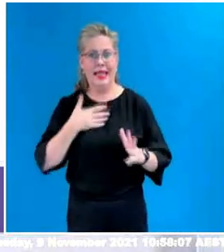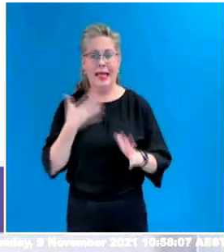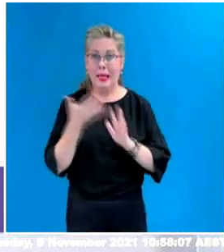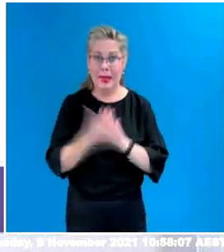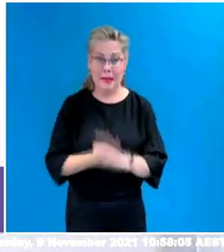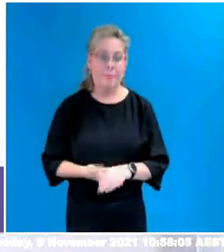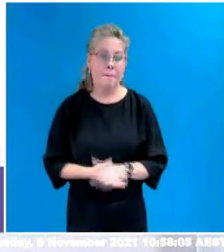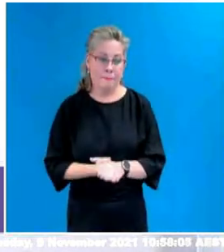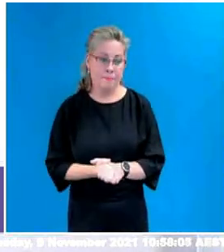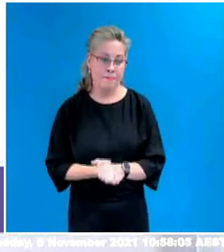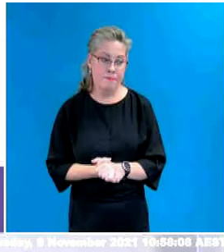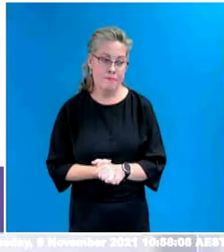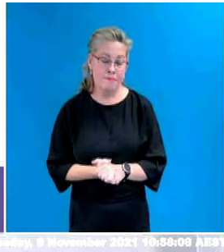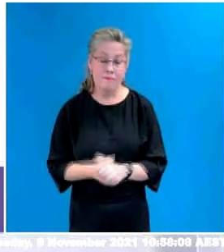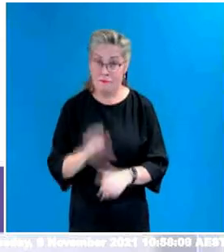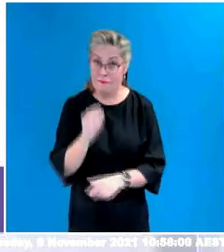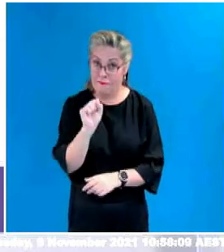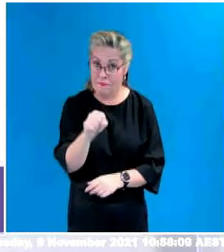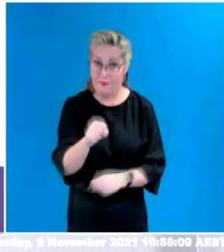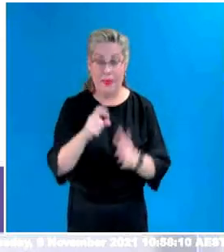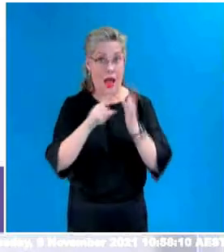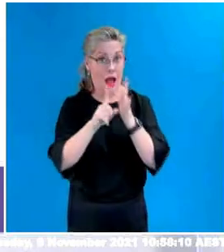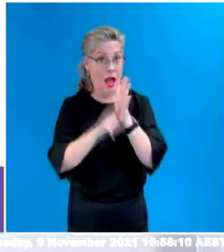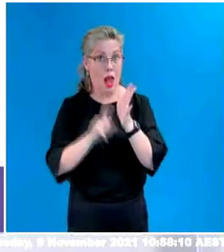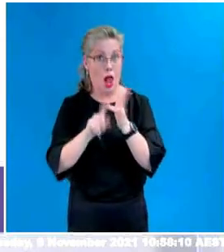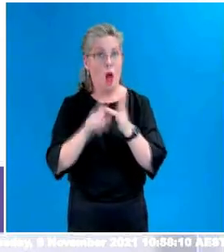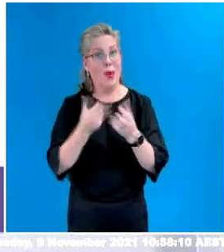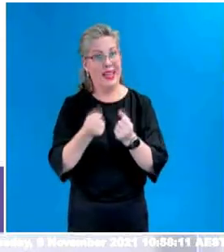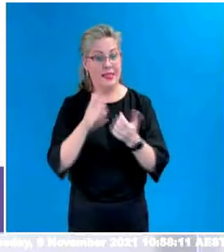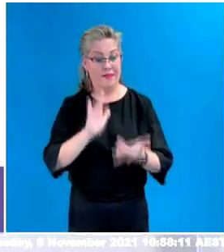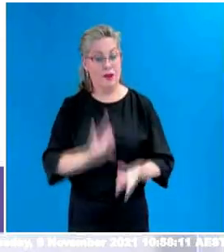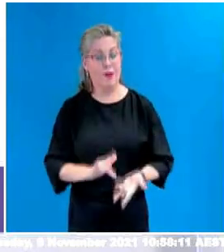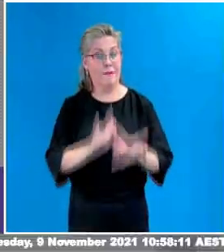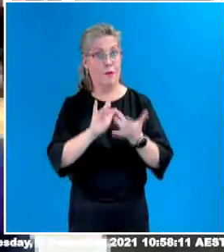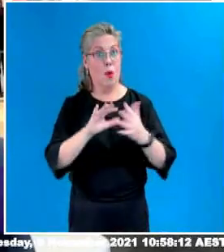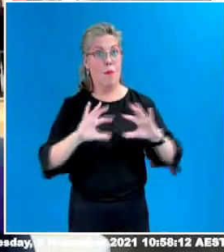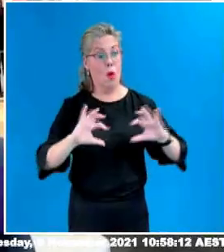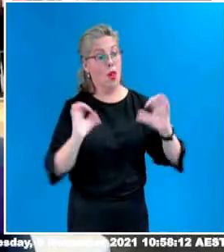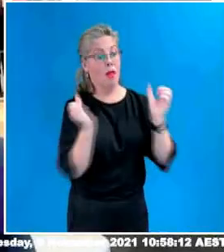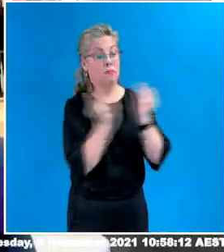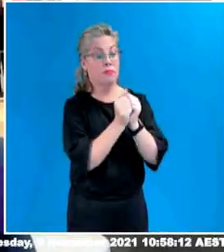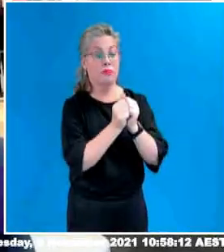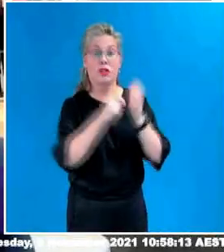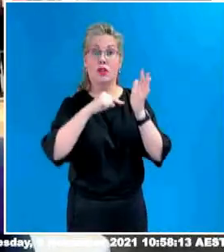The ILO does this formally, and that's one of the treaties you mentioned where